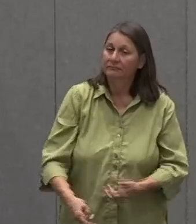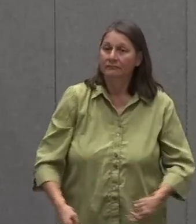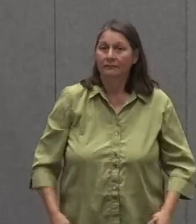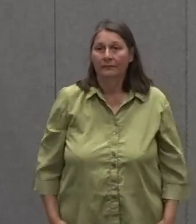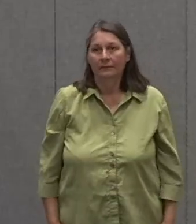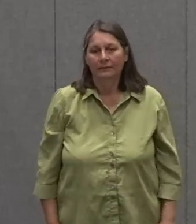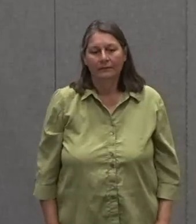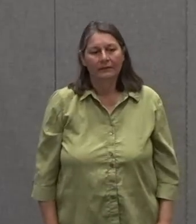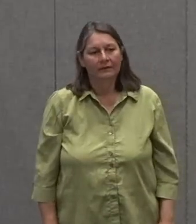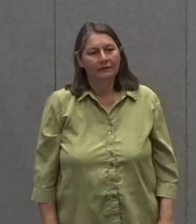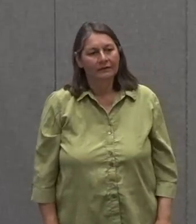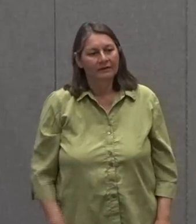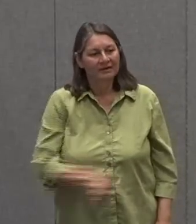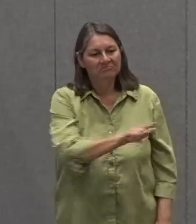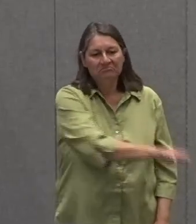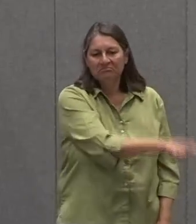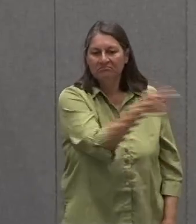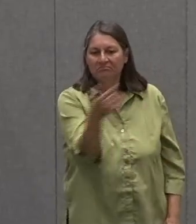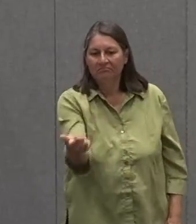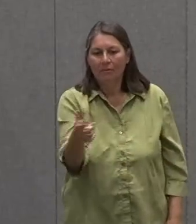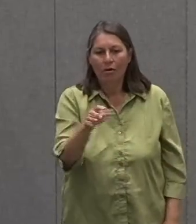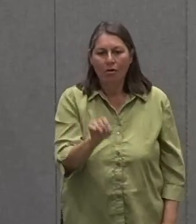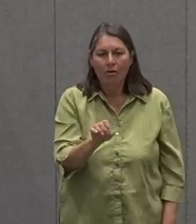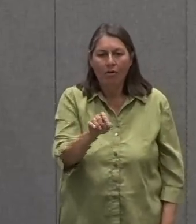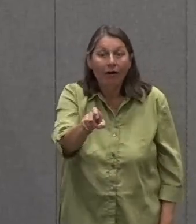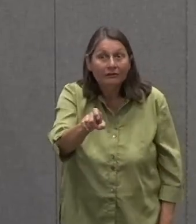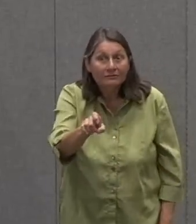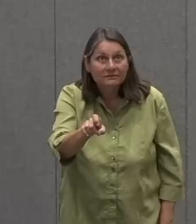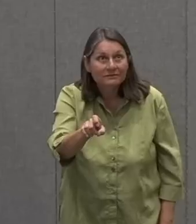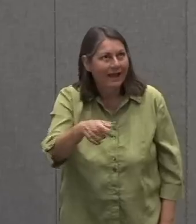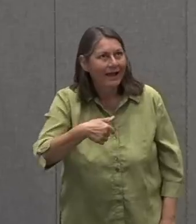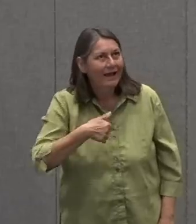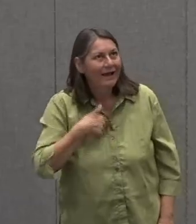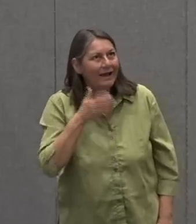Next came the bush ox. "I will be king.